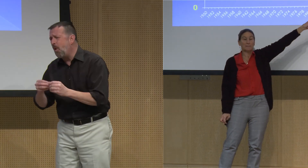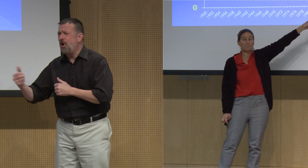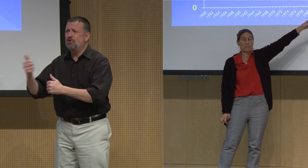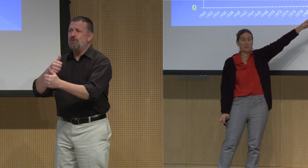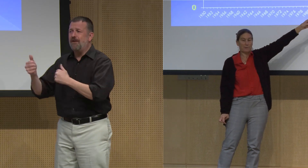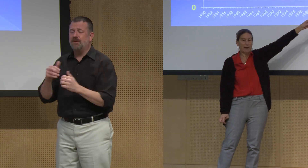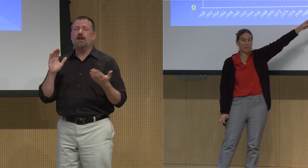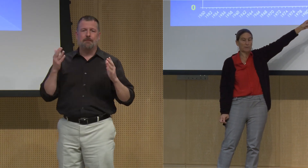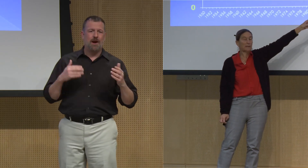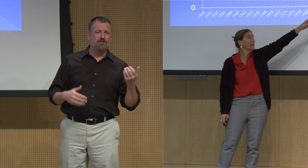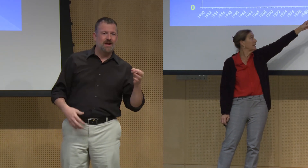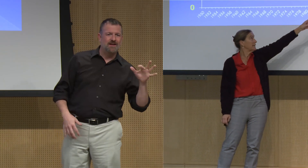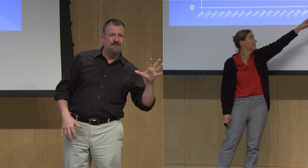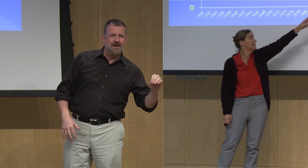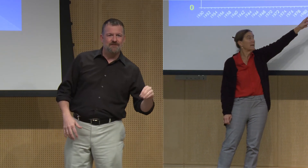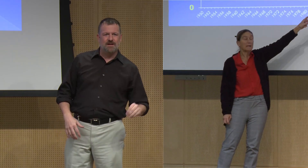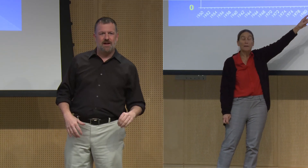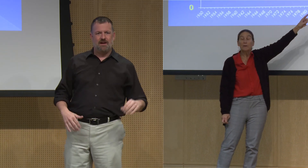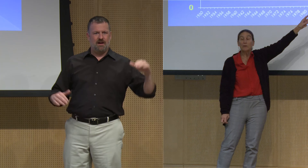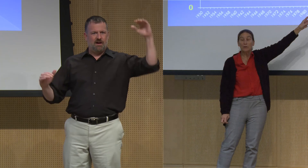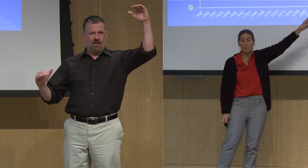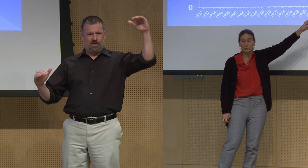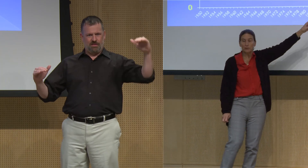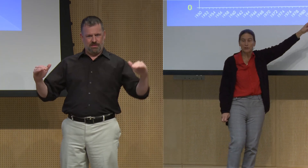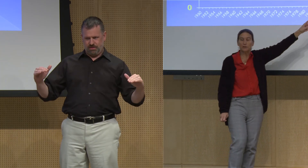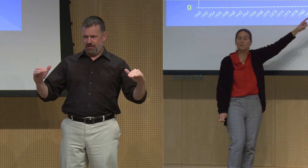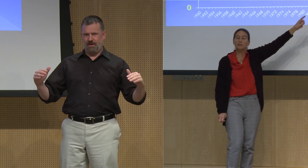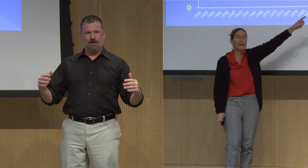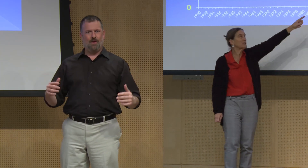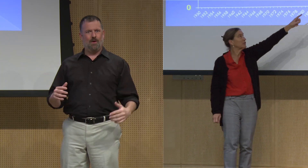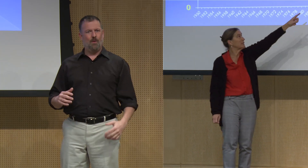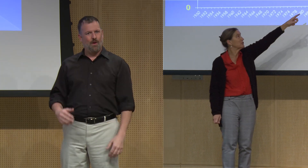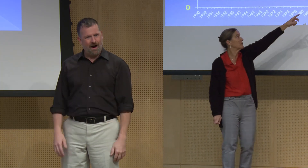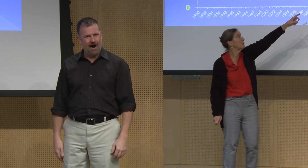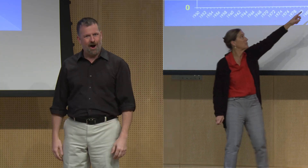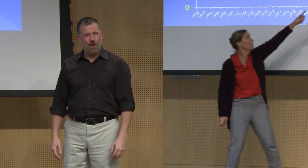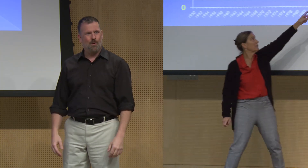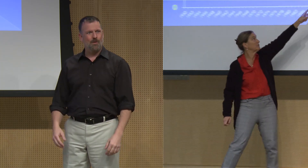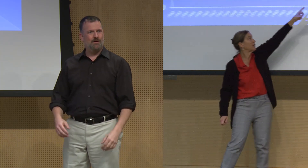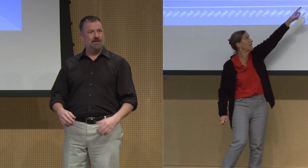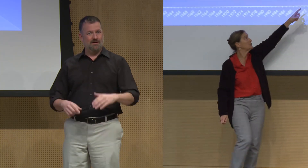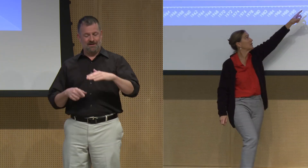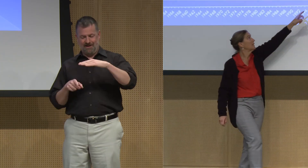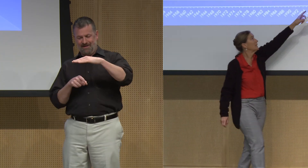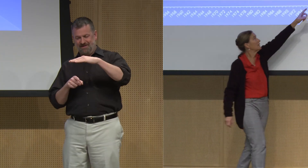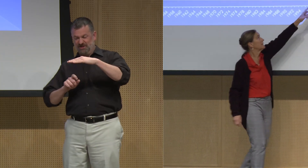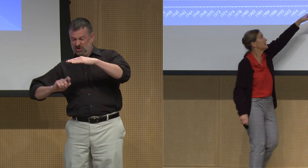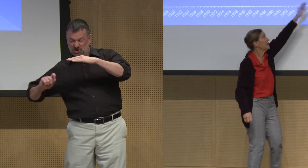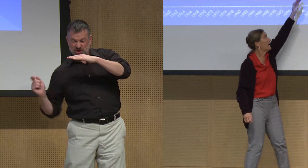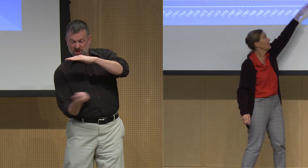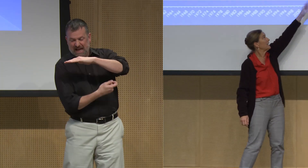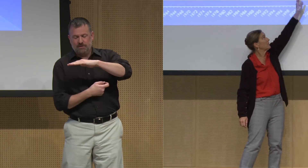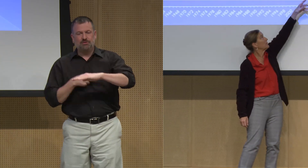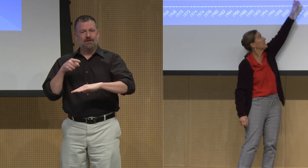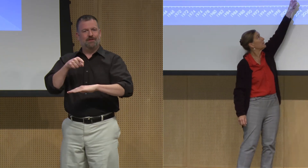BEING TRAVELED, IT IS HUGE BECAUSE YOU'VE NOT CHANGED THE NUMER--WE'VE CHANGED THE DENOMINATOR BIG,